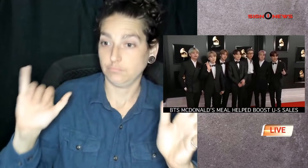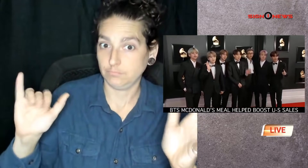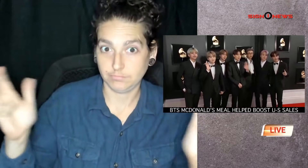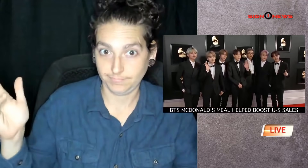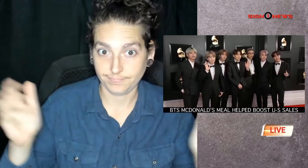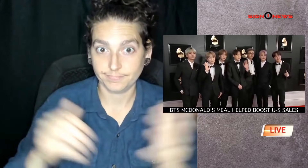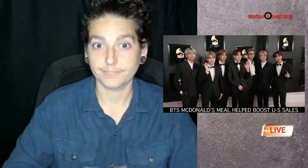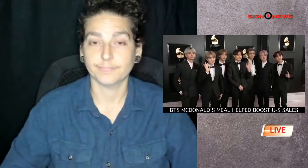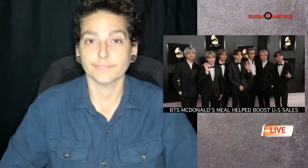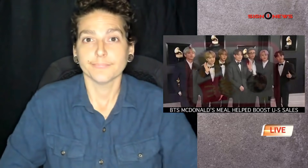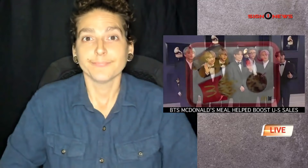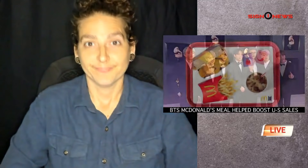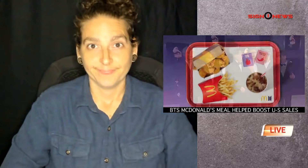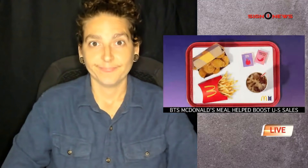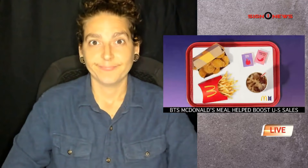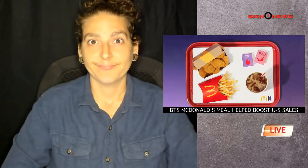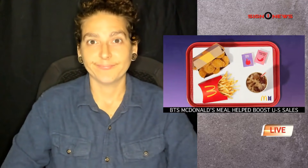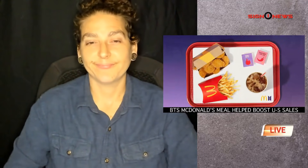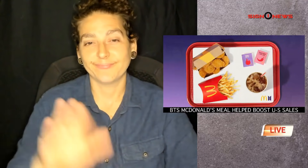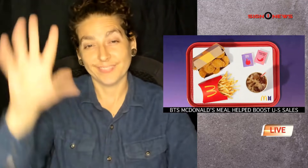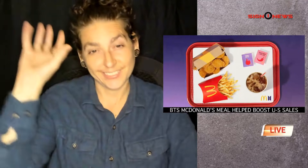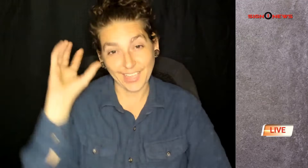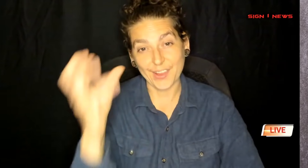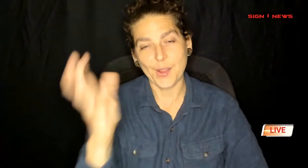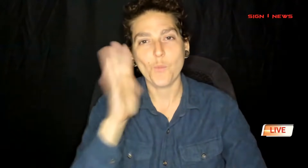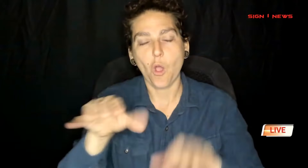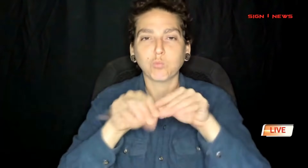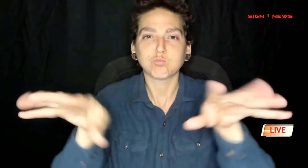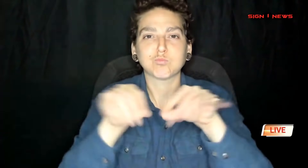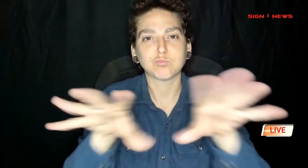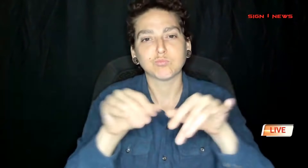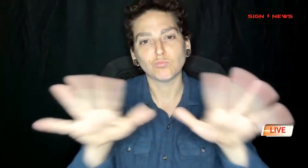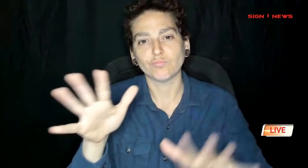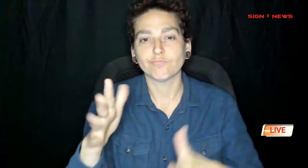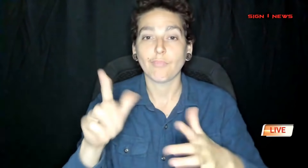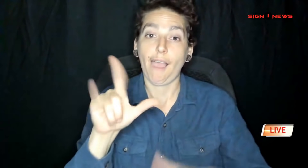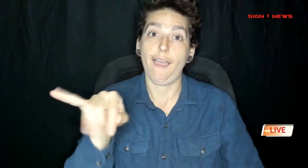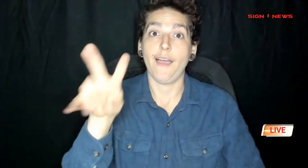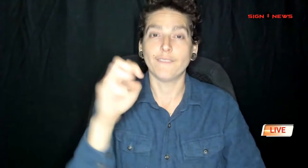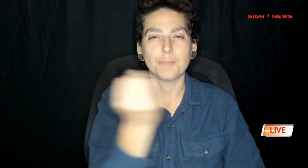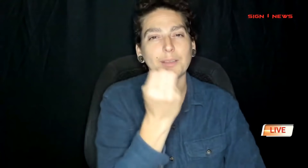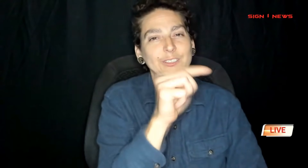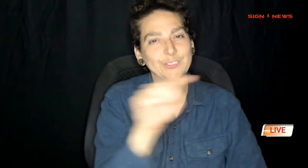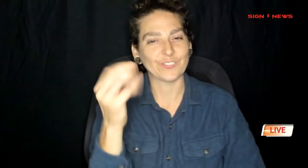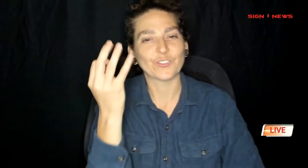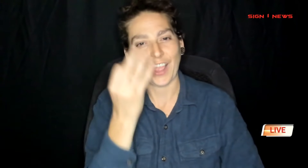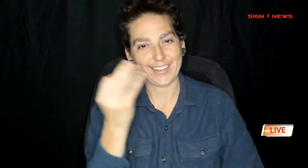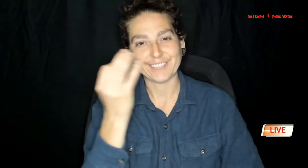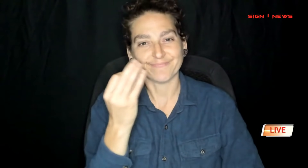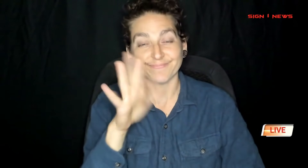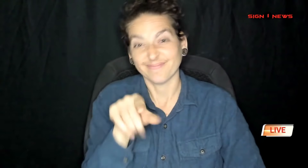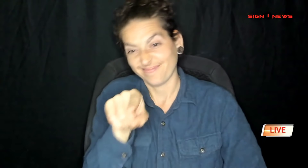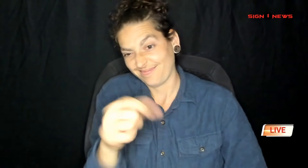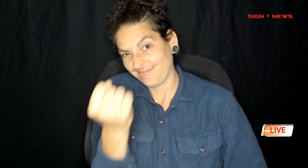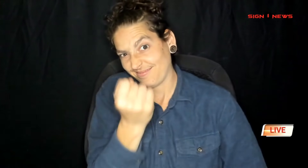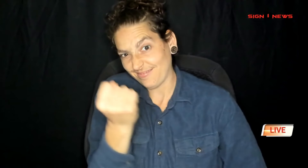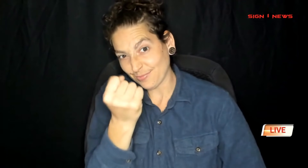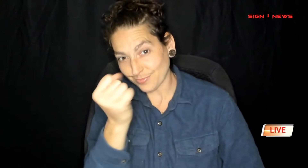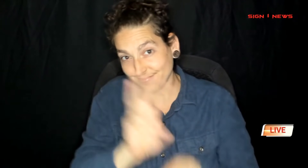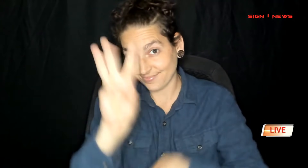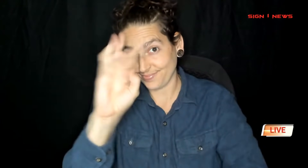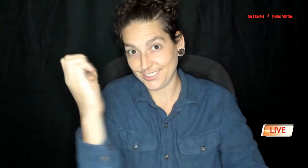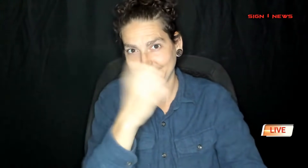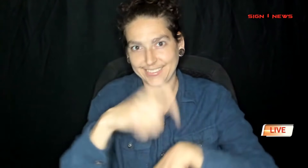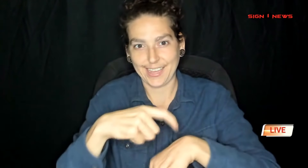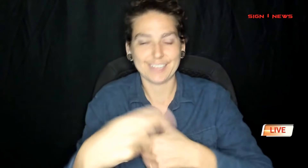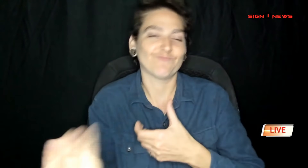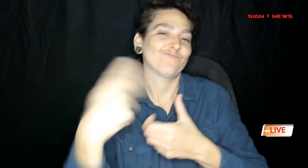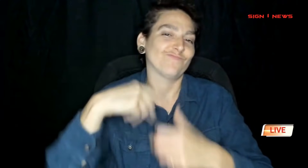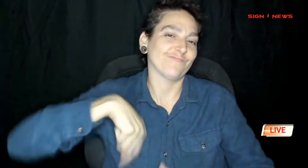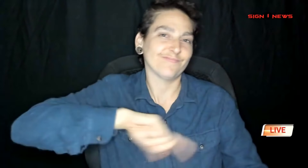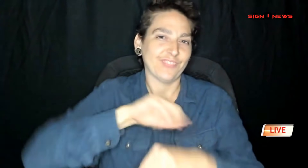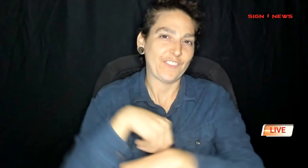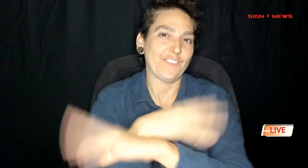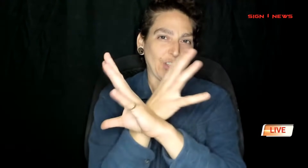Sign1News will be broadcasting live updates Monday through Friday then this Saturday at